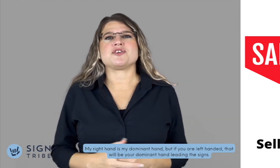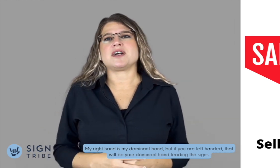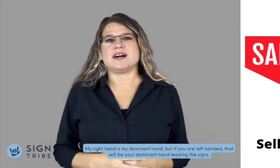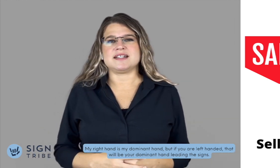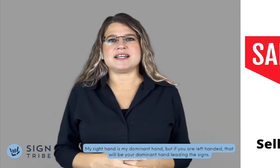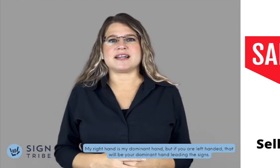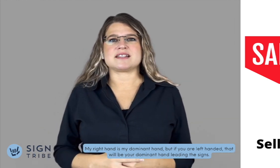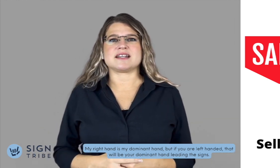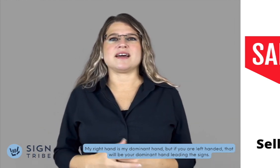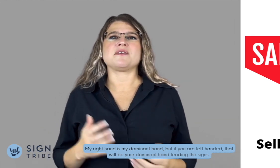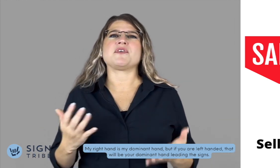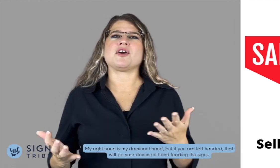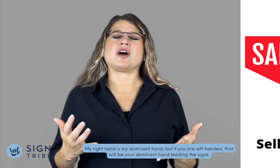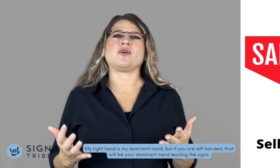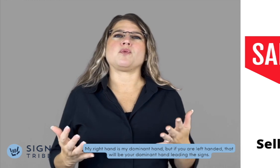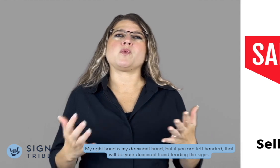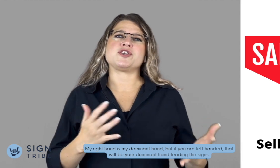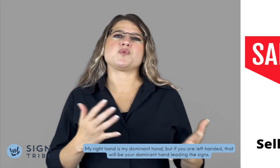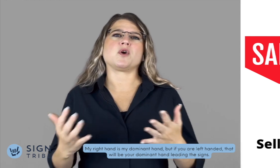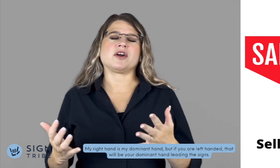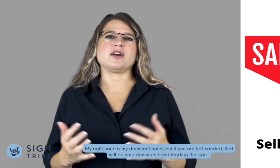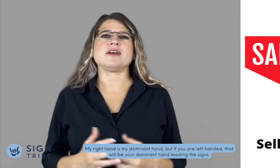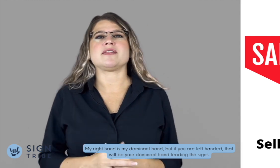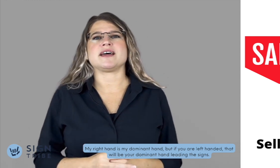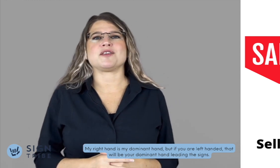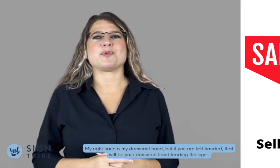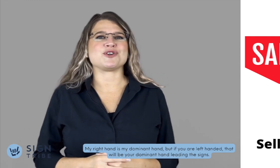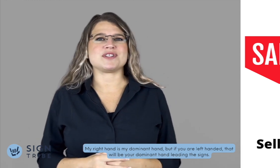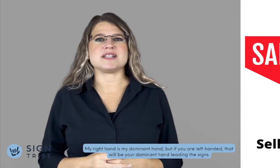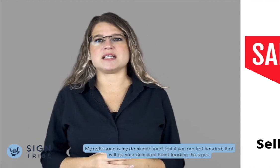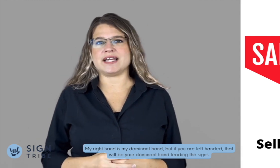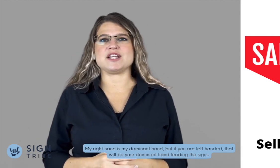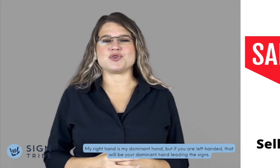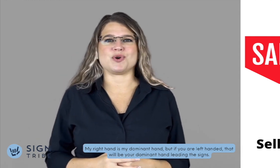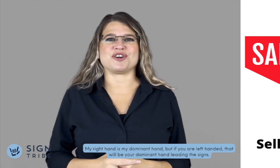your context to kind of figure out which word that the person is leaning toward